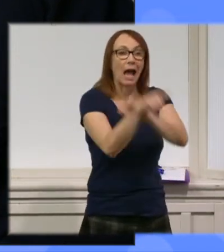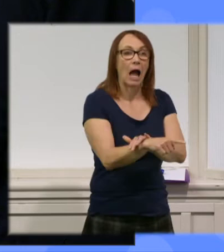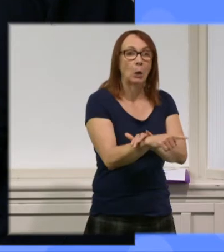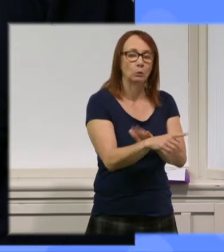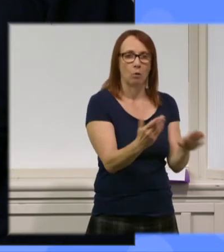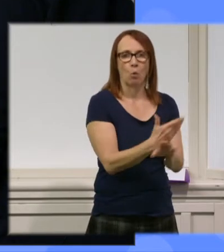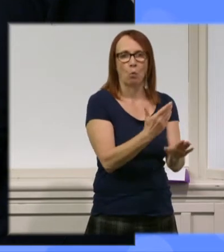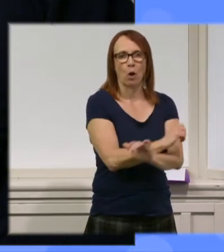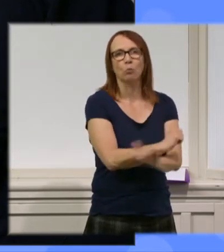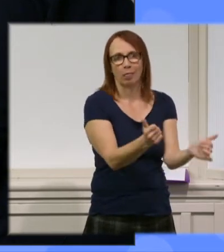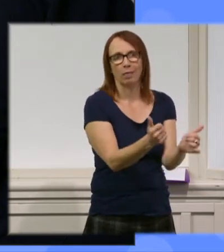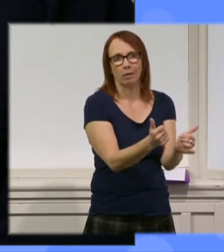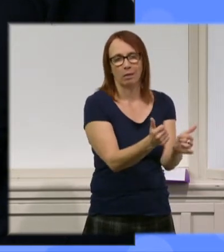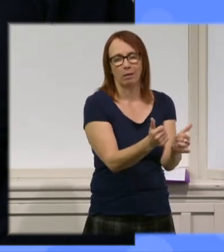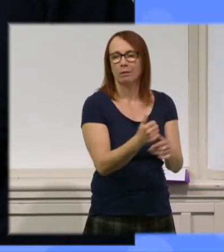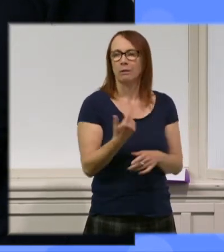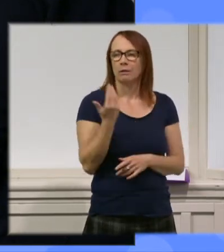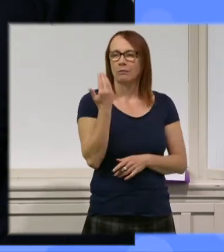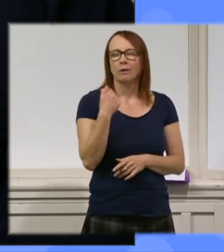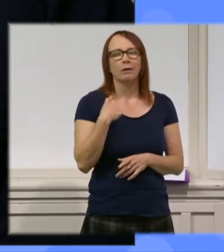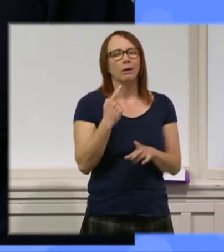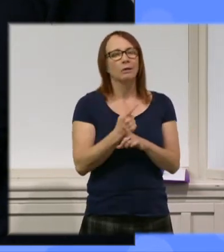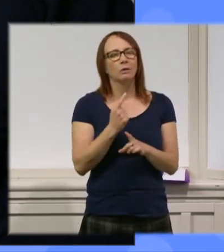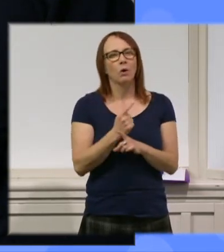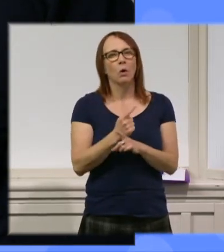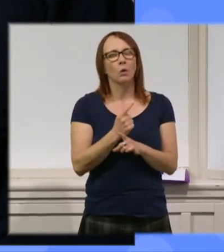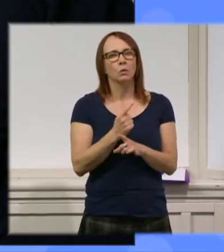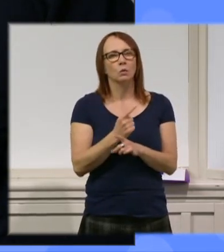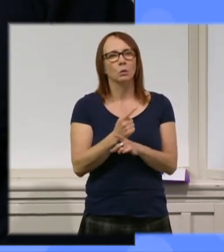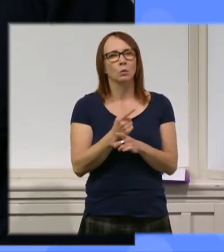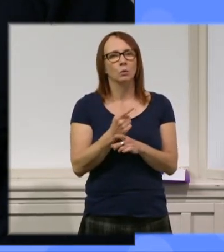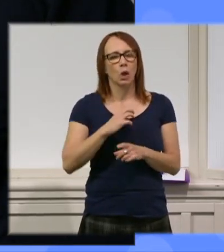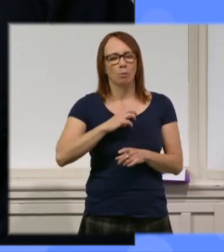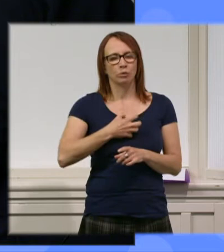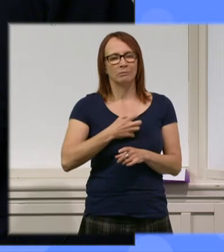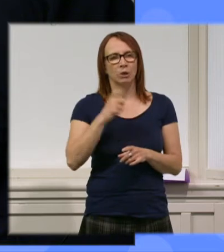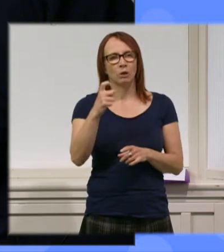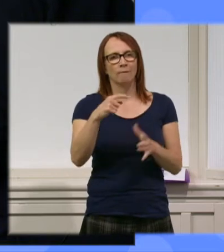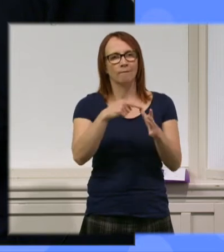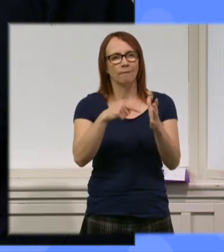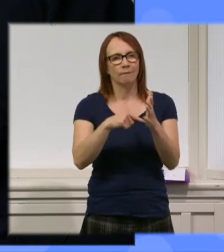recently spoke to the president of the Parliament and catalunya who sees the